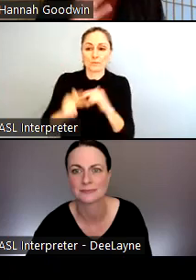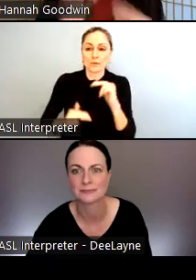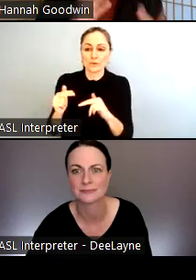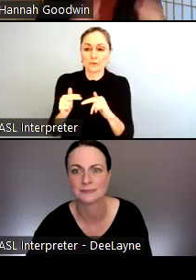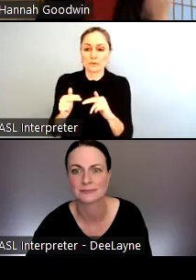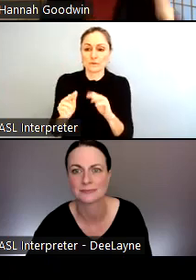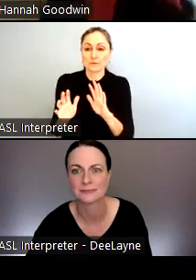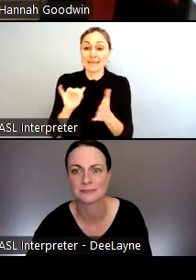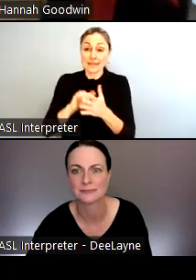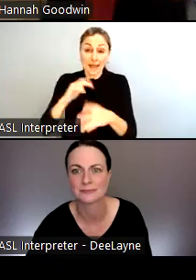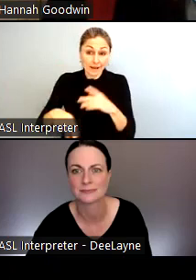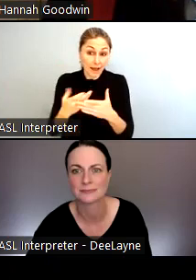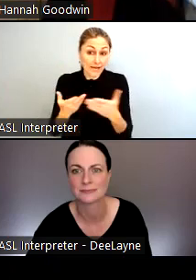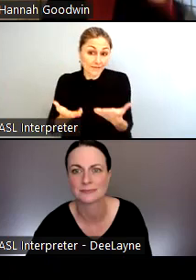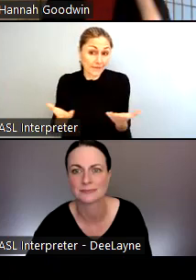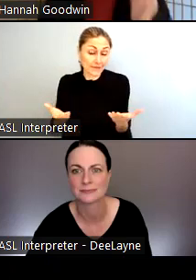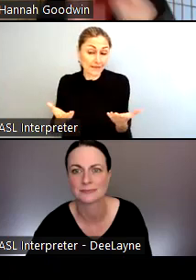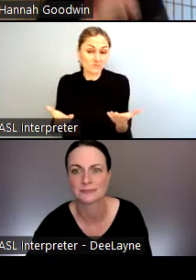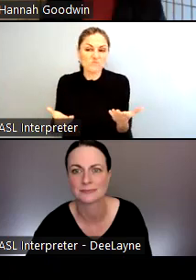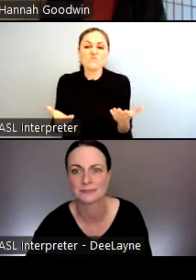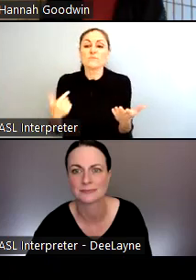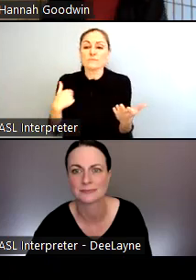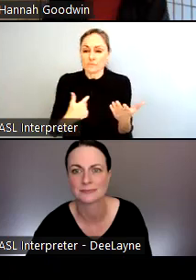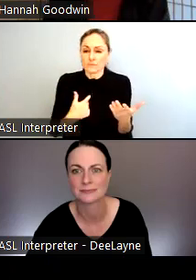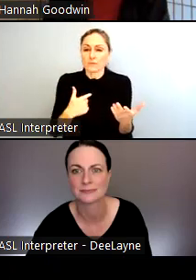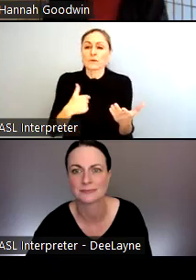Things like that will work with the presenters on.